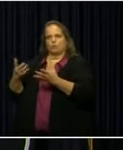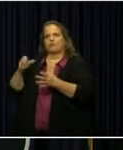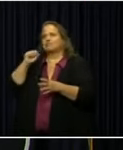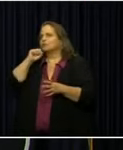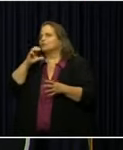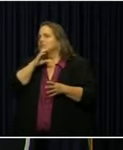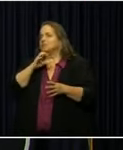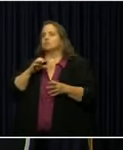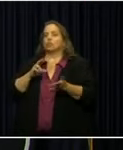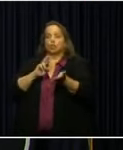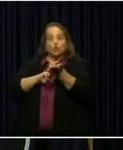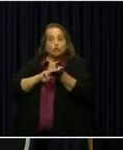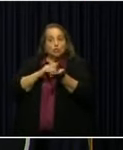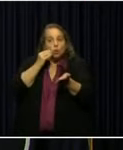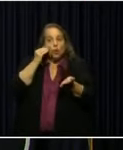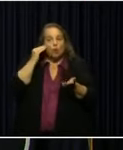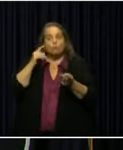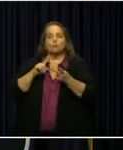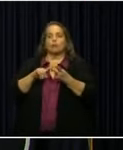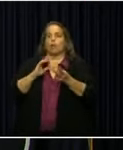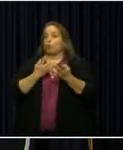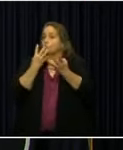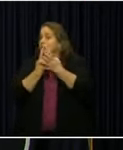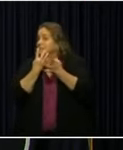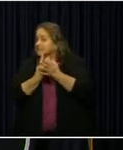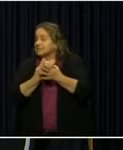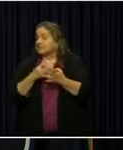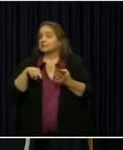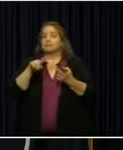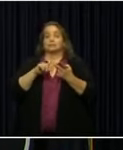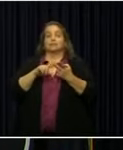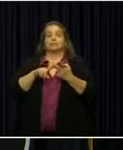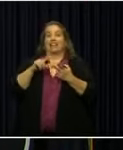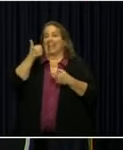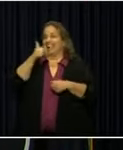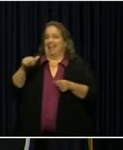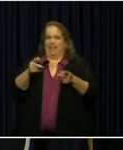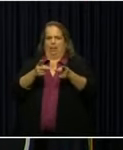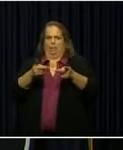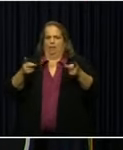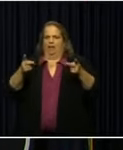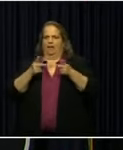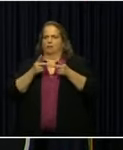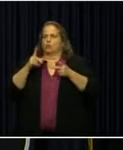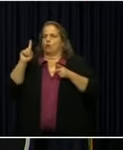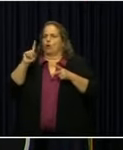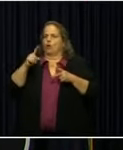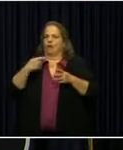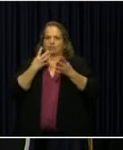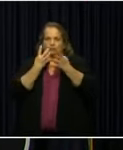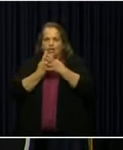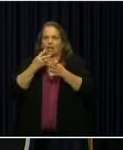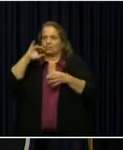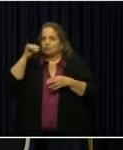EVERY INDUSTRY IS VERY DIFFERENT. WE'RE GOING TO BE GETTING PROPOSALS AND SEEKING PROPOSALS